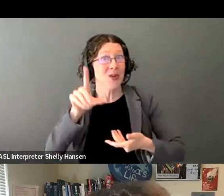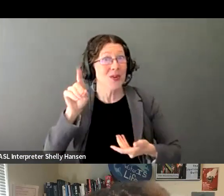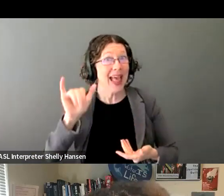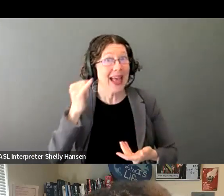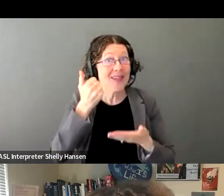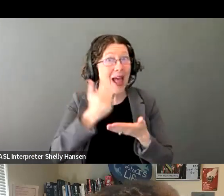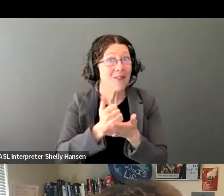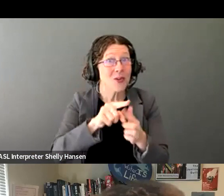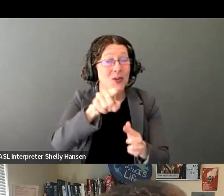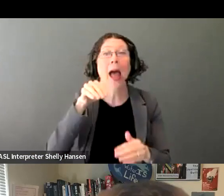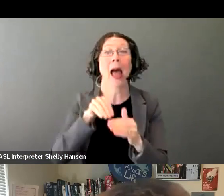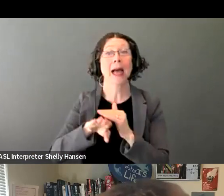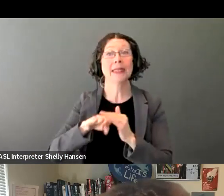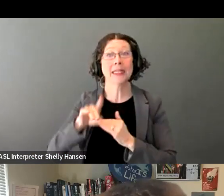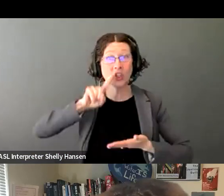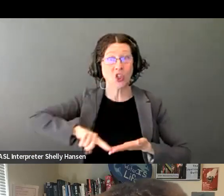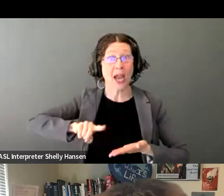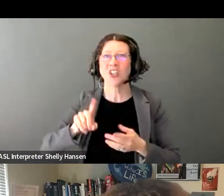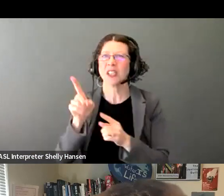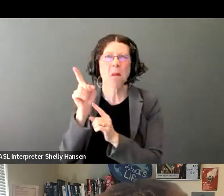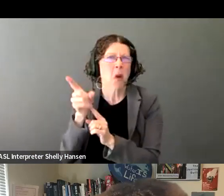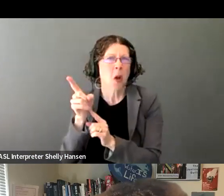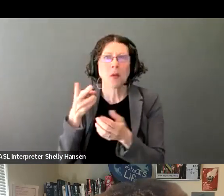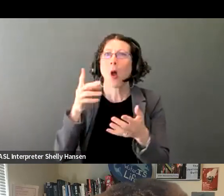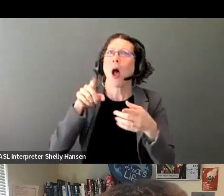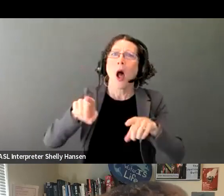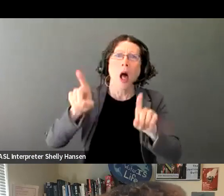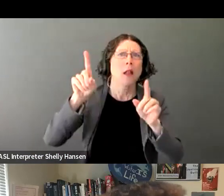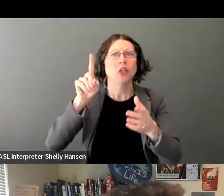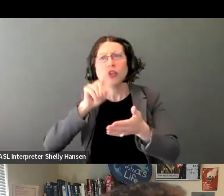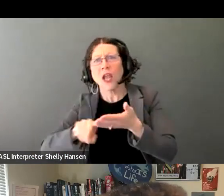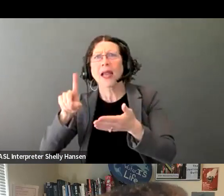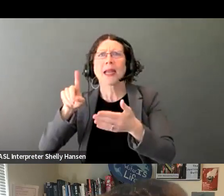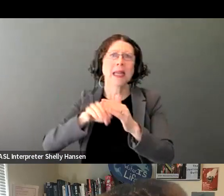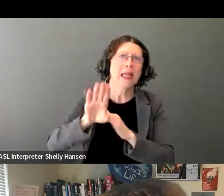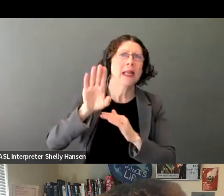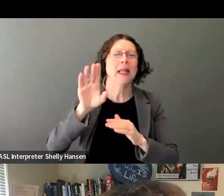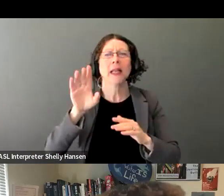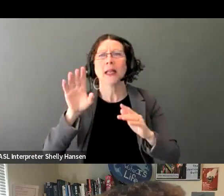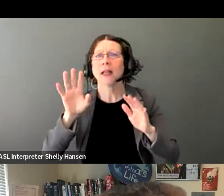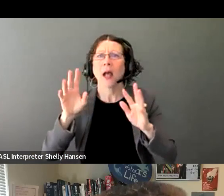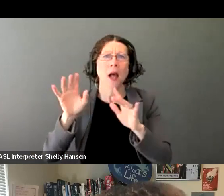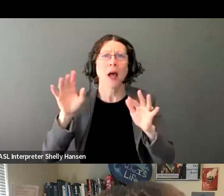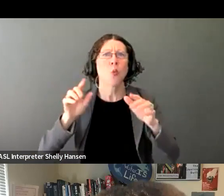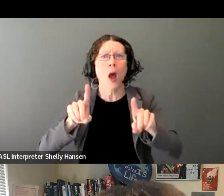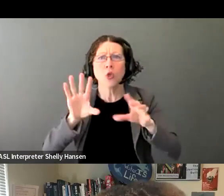Access check moment as you do an introduction to say, these are my access needs, this disrupts